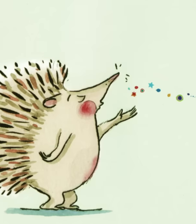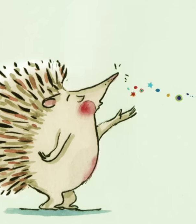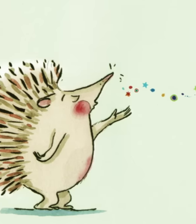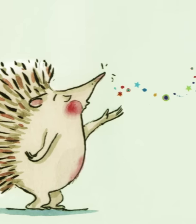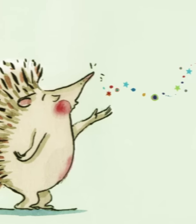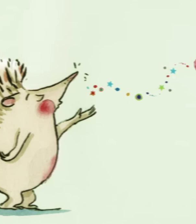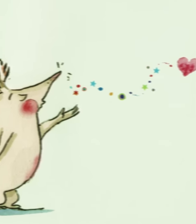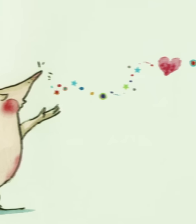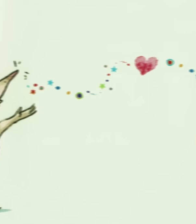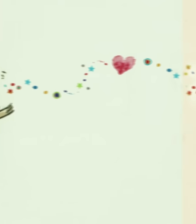across the gap between them